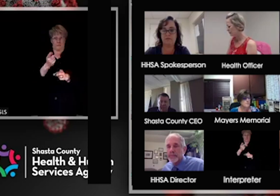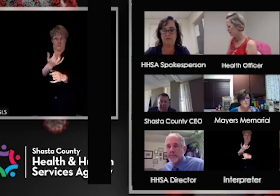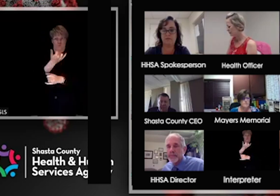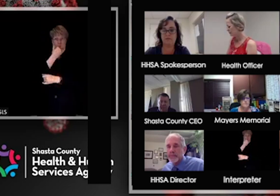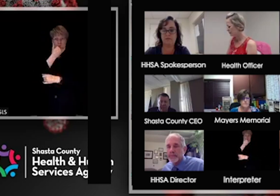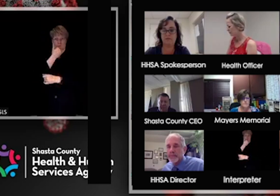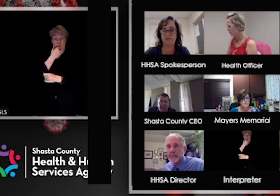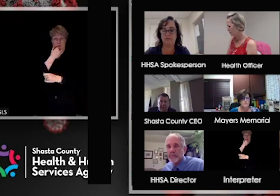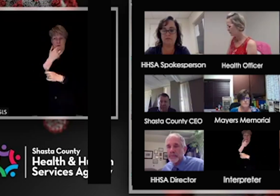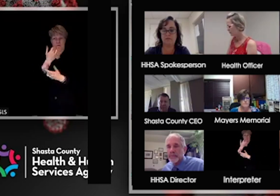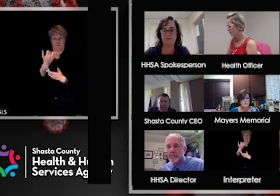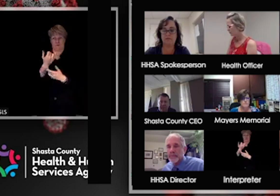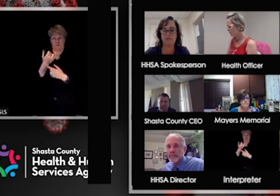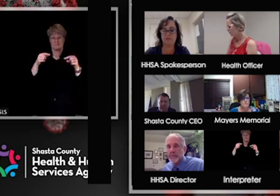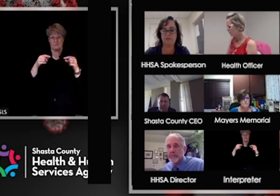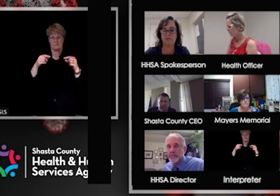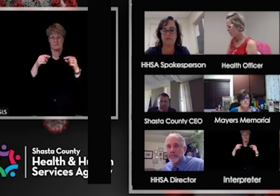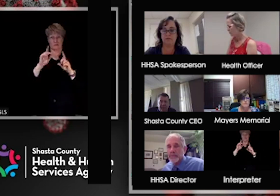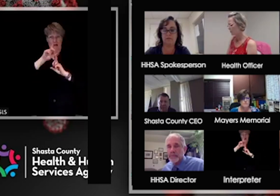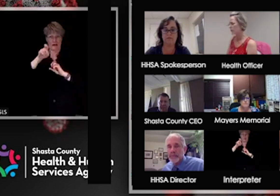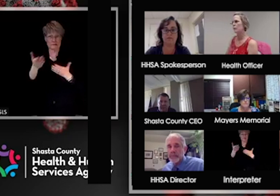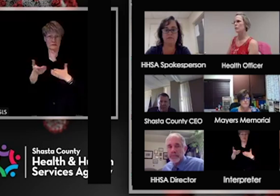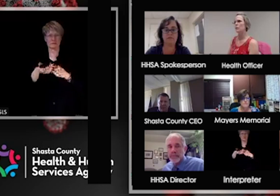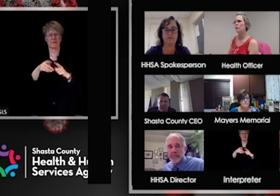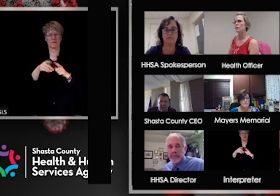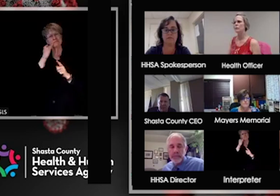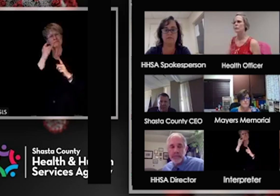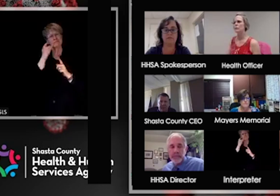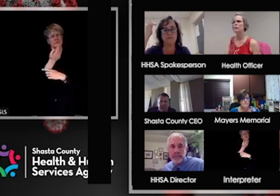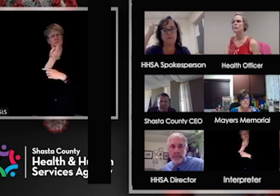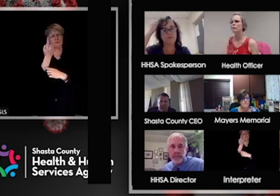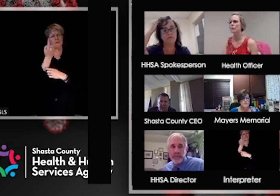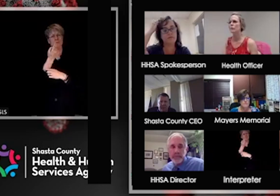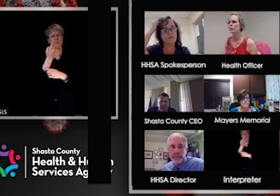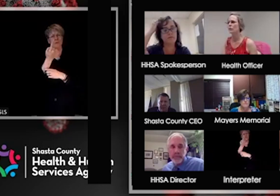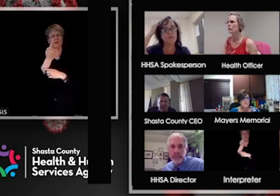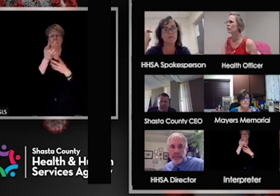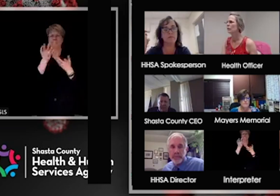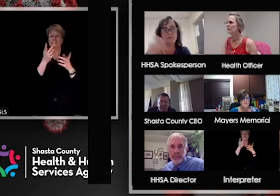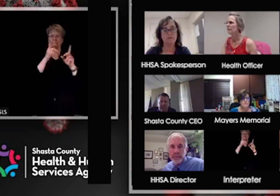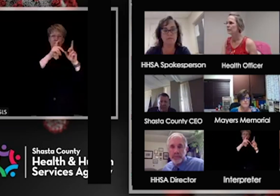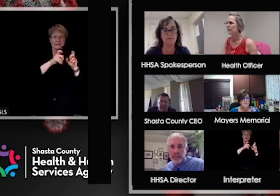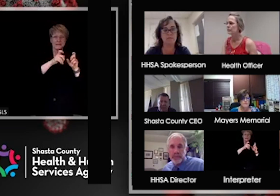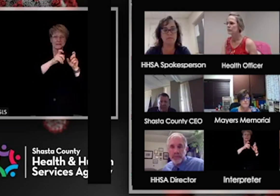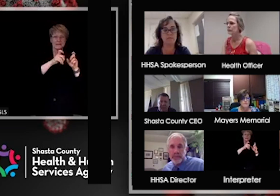and they do a tracing are their employers notified that they have an employee that’s